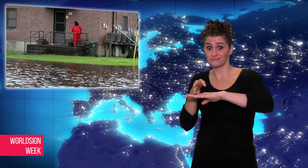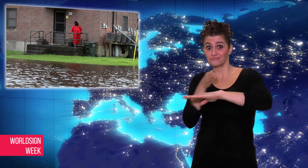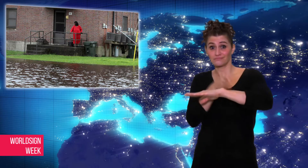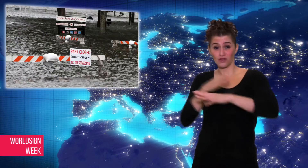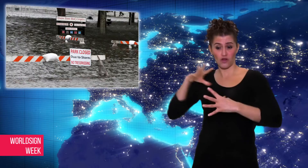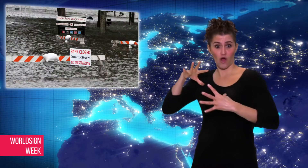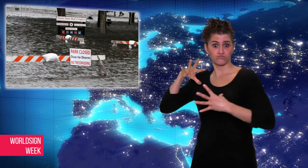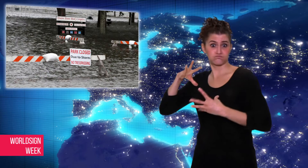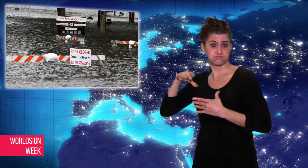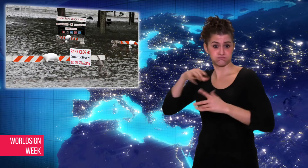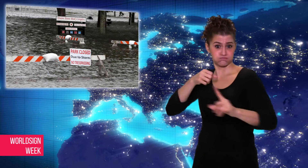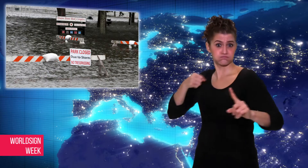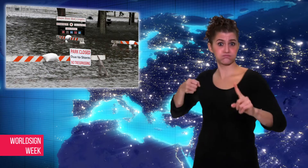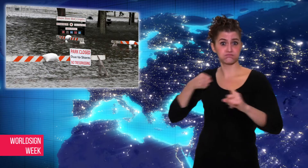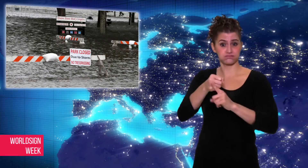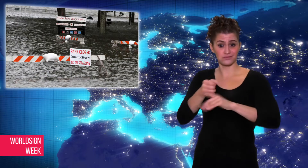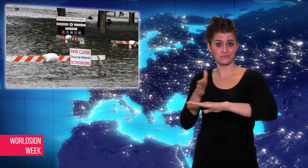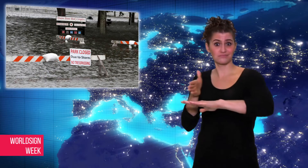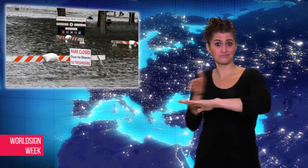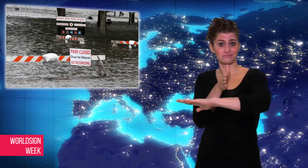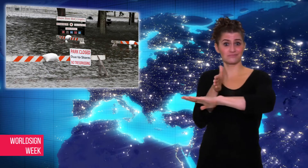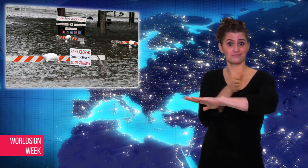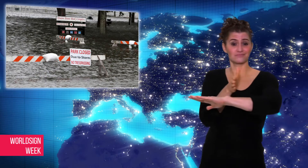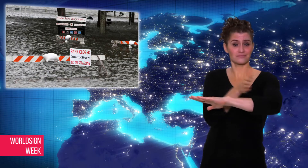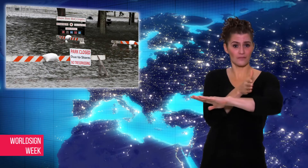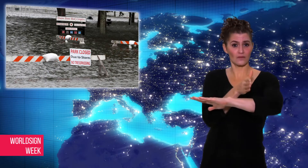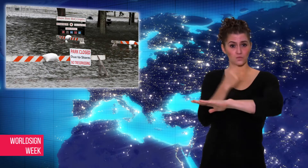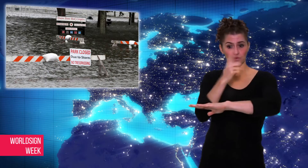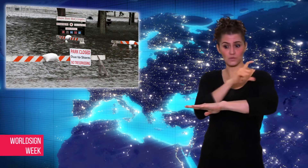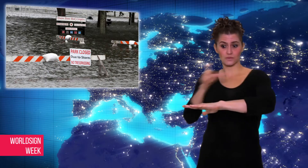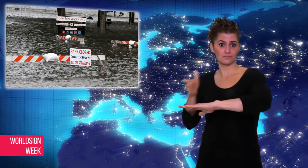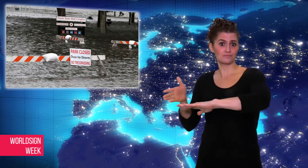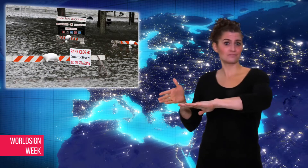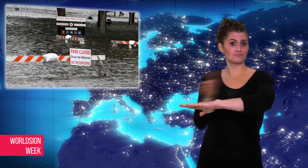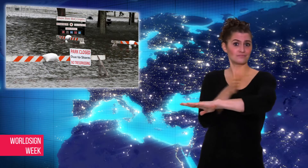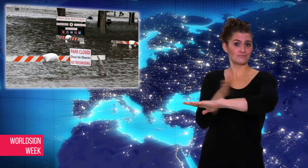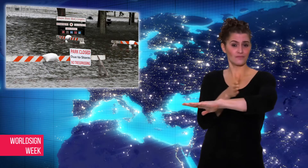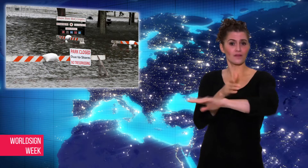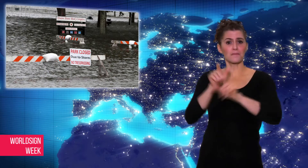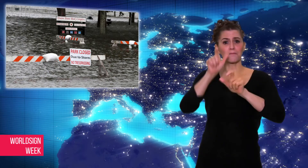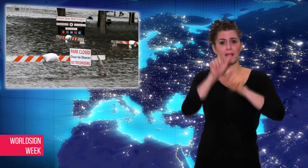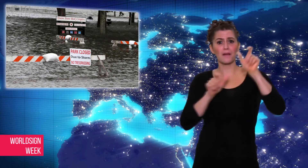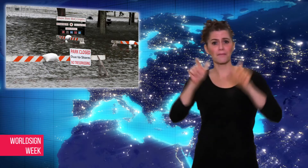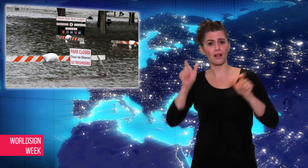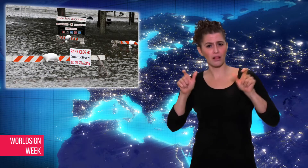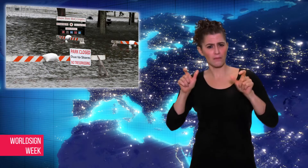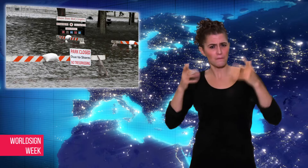authorities continued to warn them who